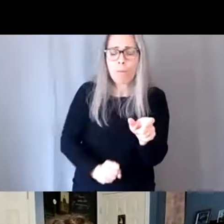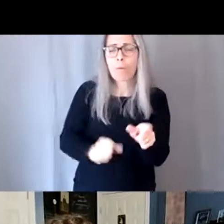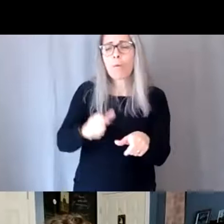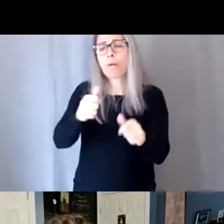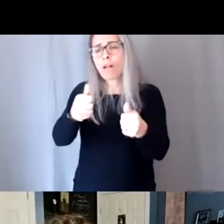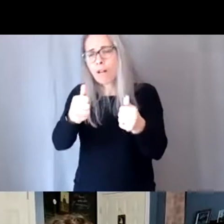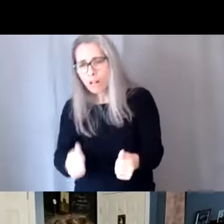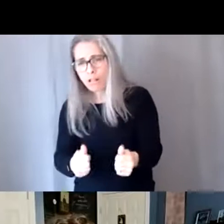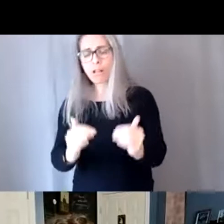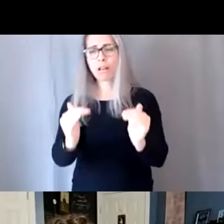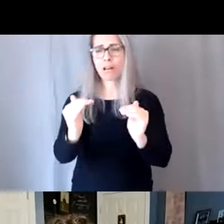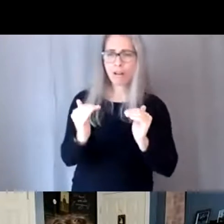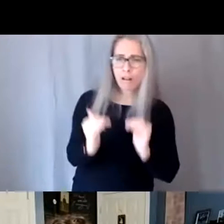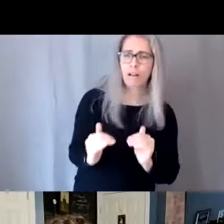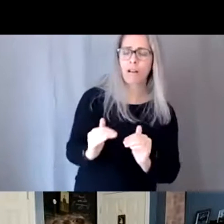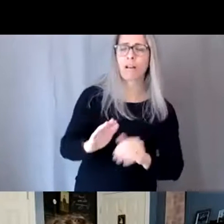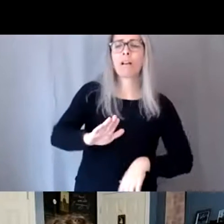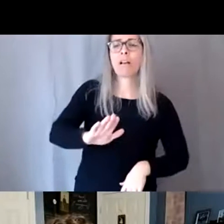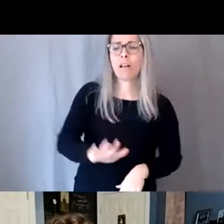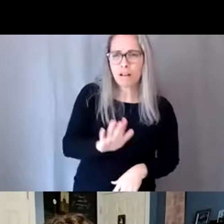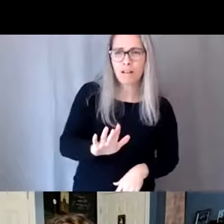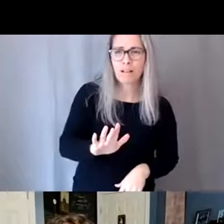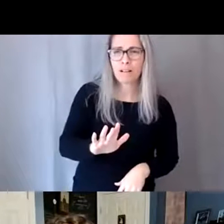and really throughout the book there's minimal if any